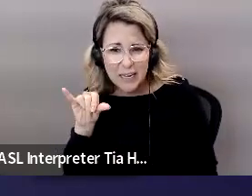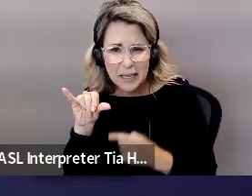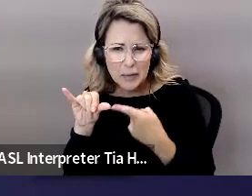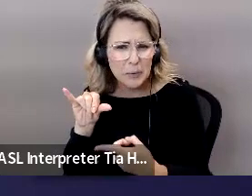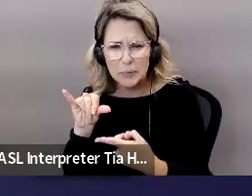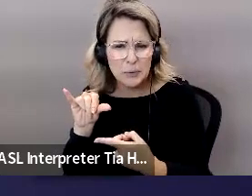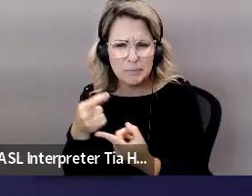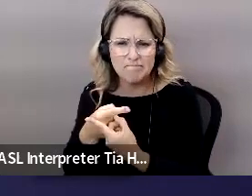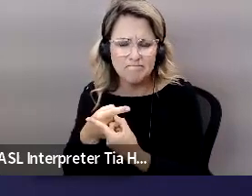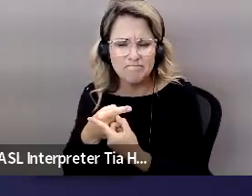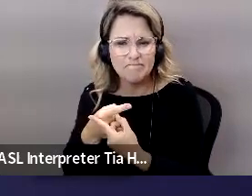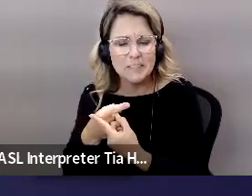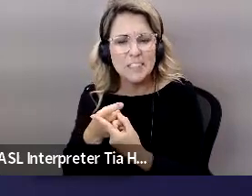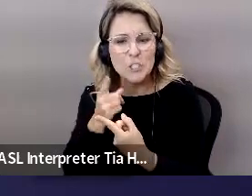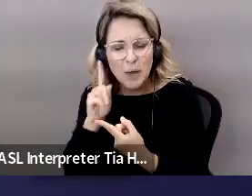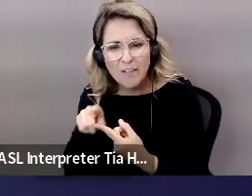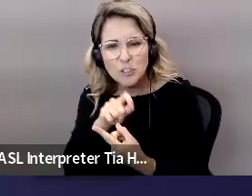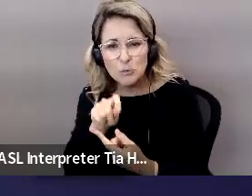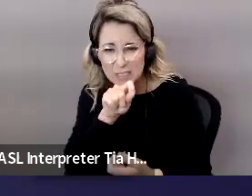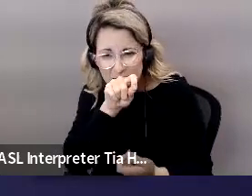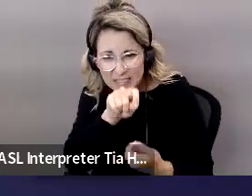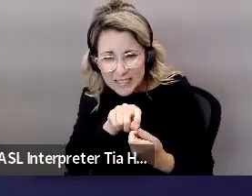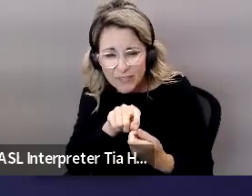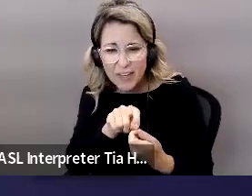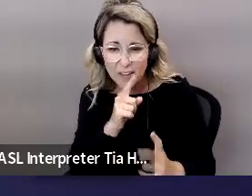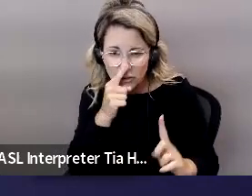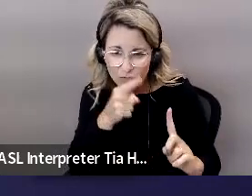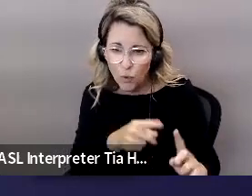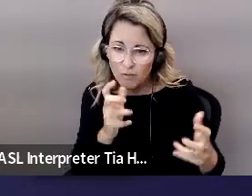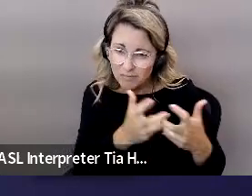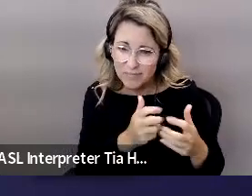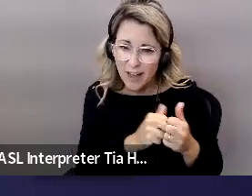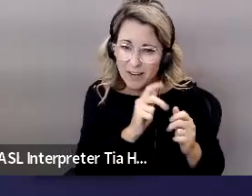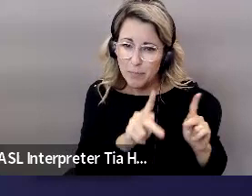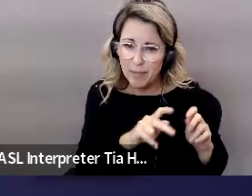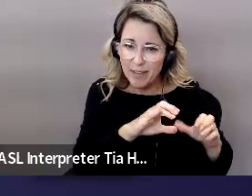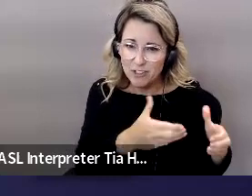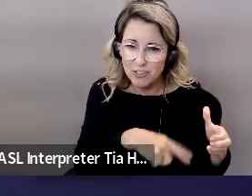you know, to the target population. That's one. One is the whole confirmatory bias issue. You